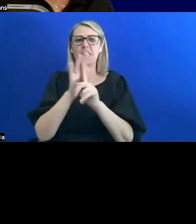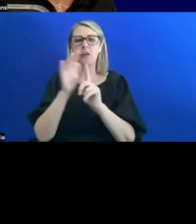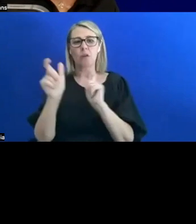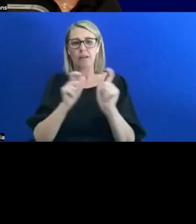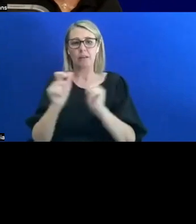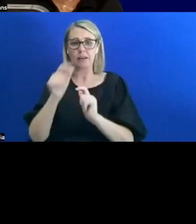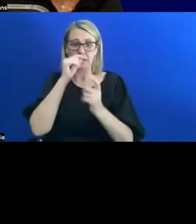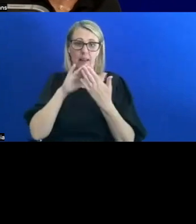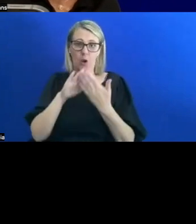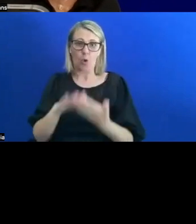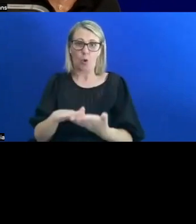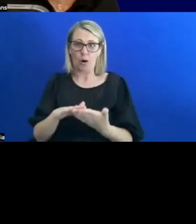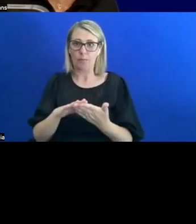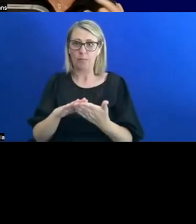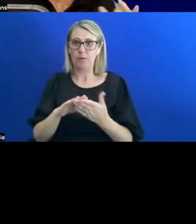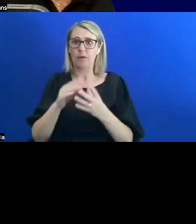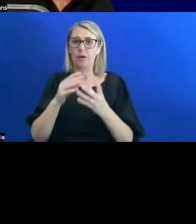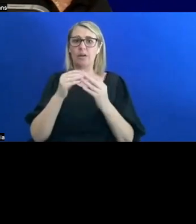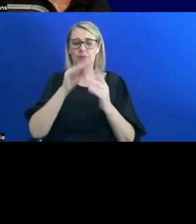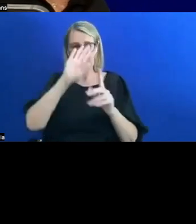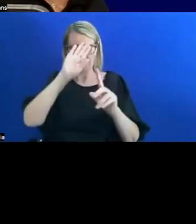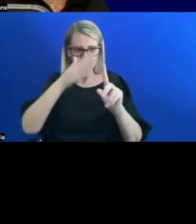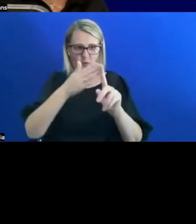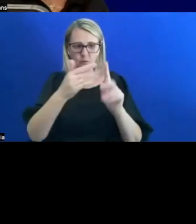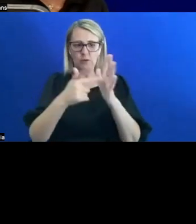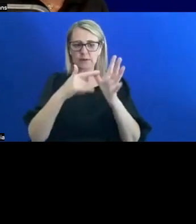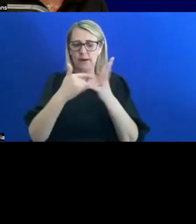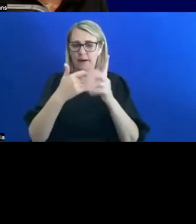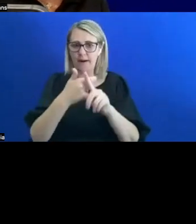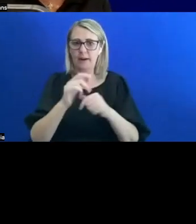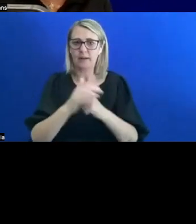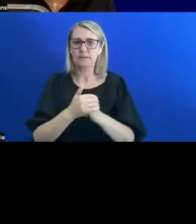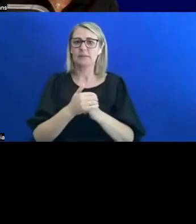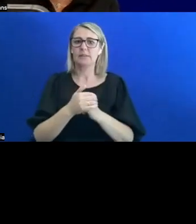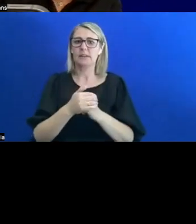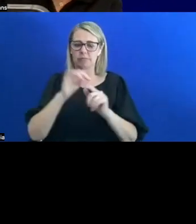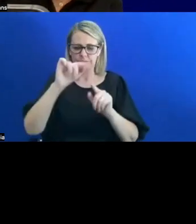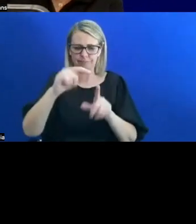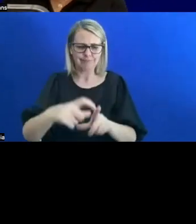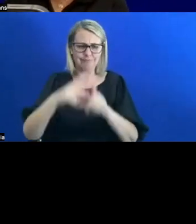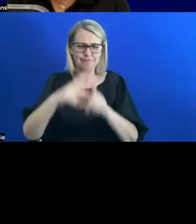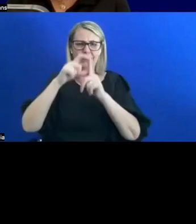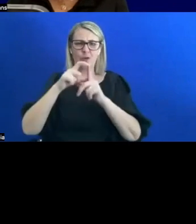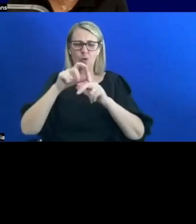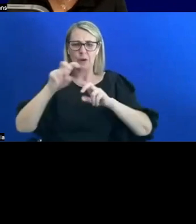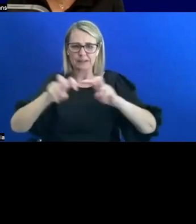including attending to tasks, assisting with challenging activities, controlling emotions,